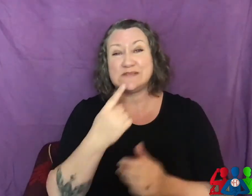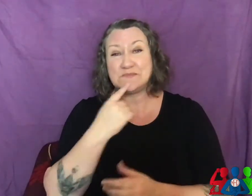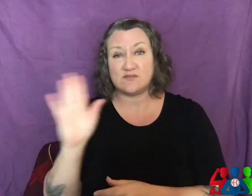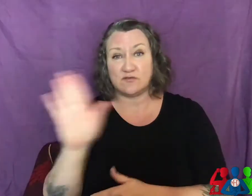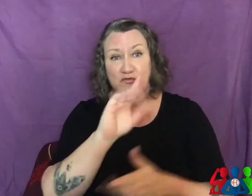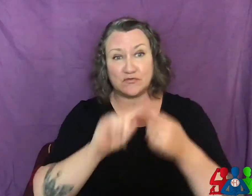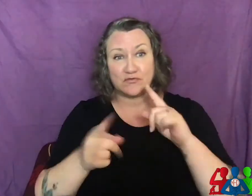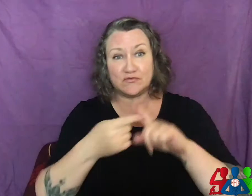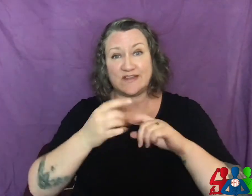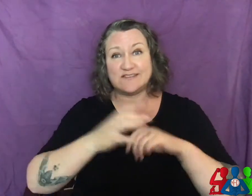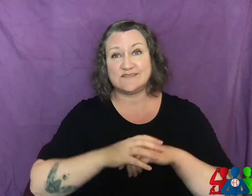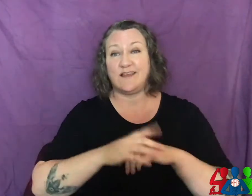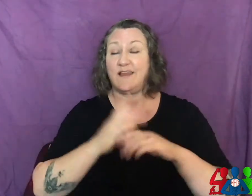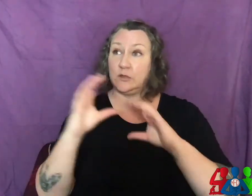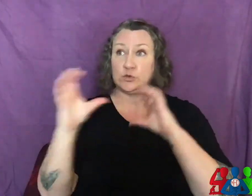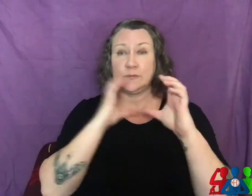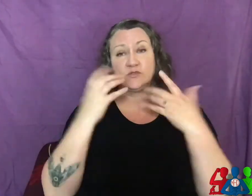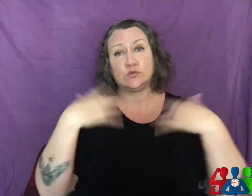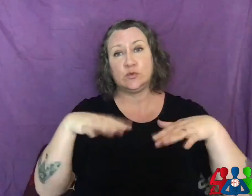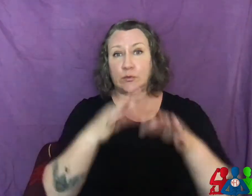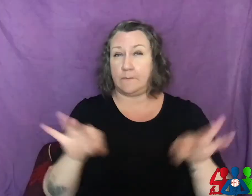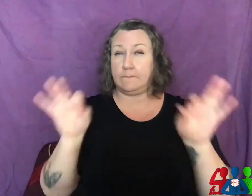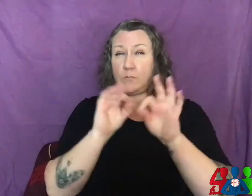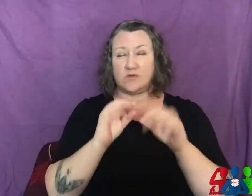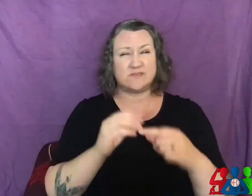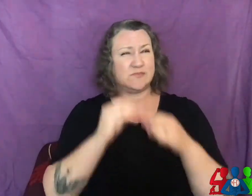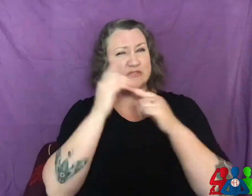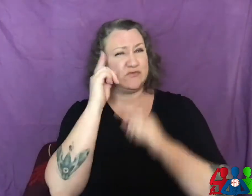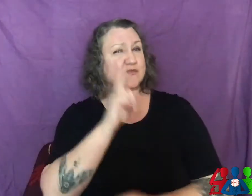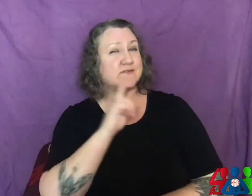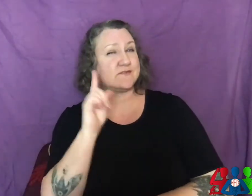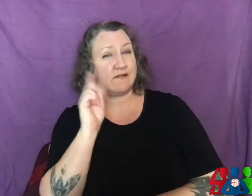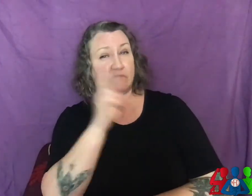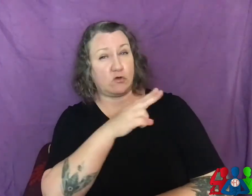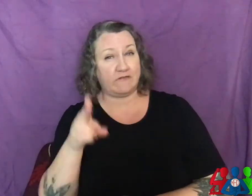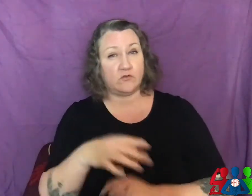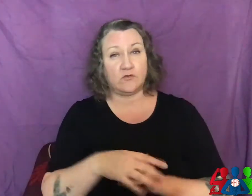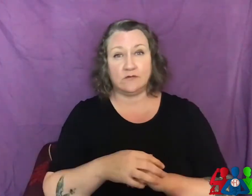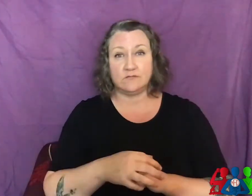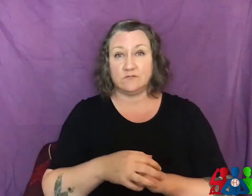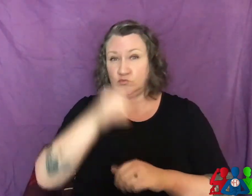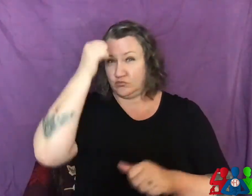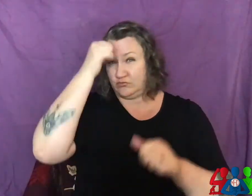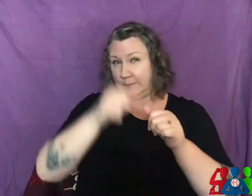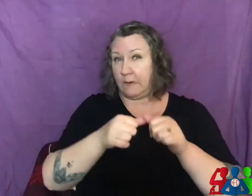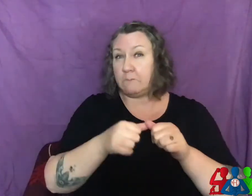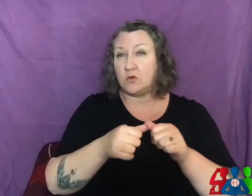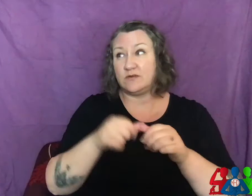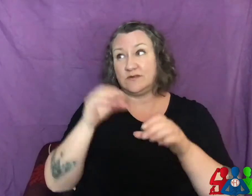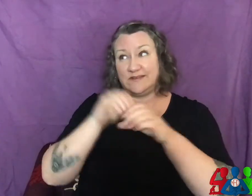support. Students miss their friends. Community is so important, especially for deaf